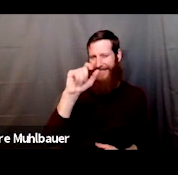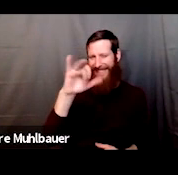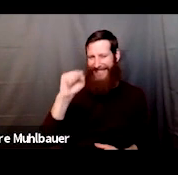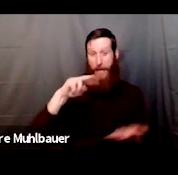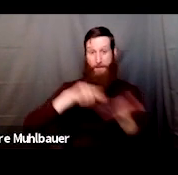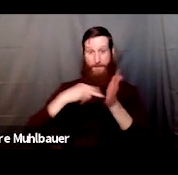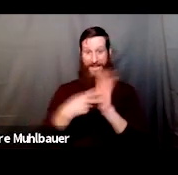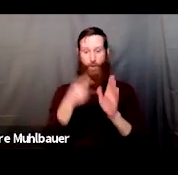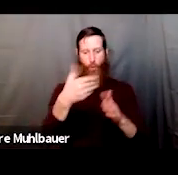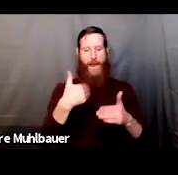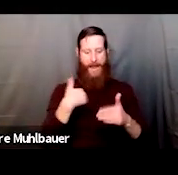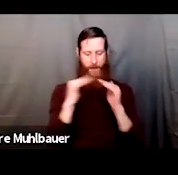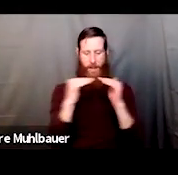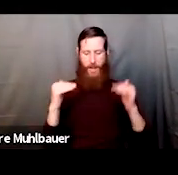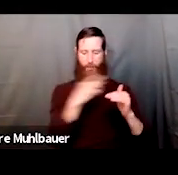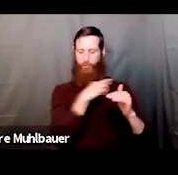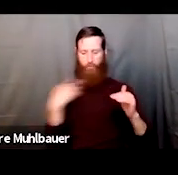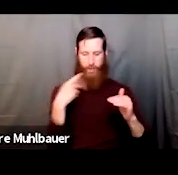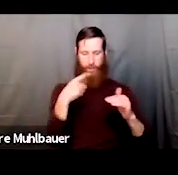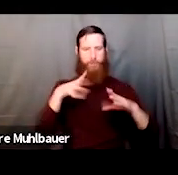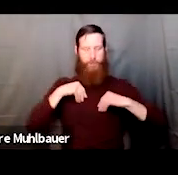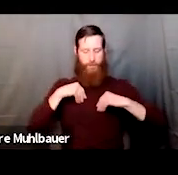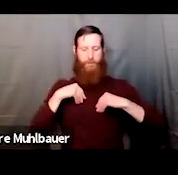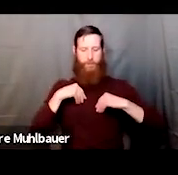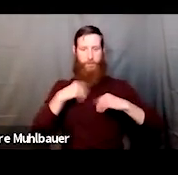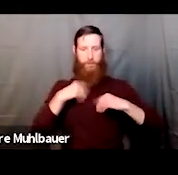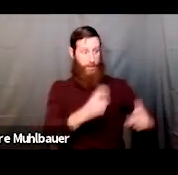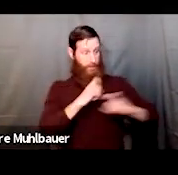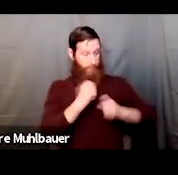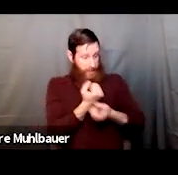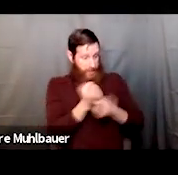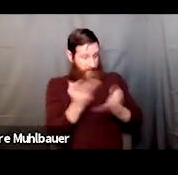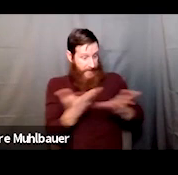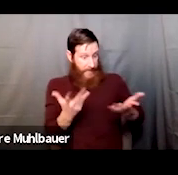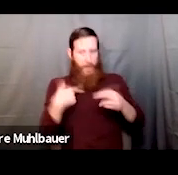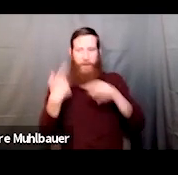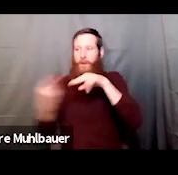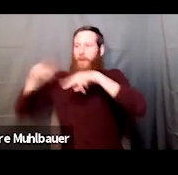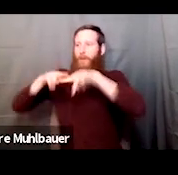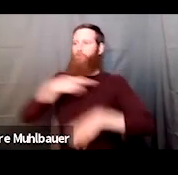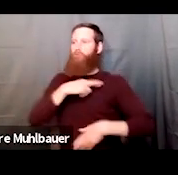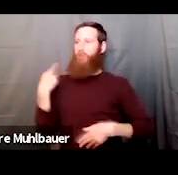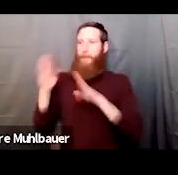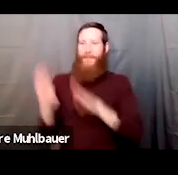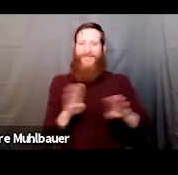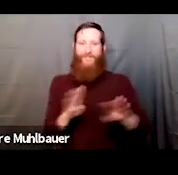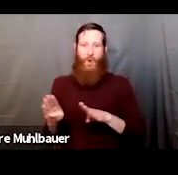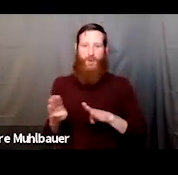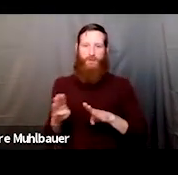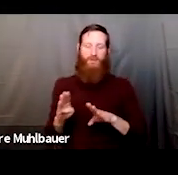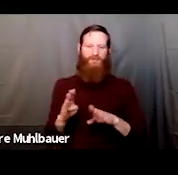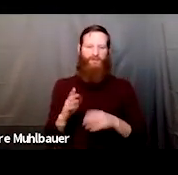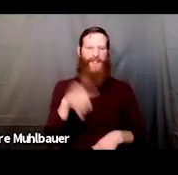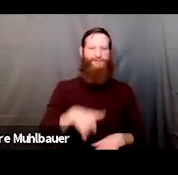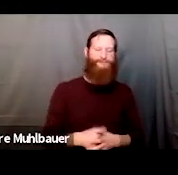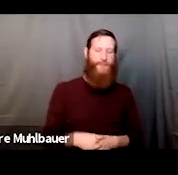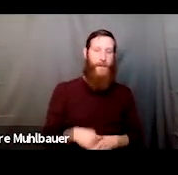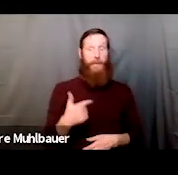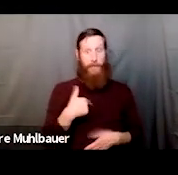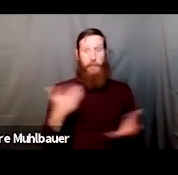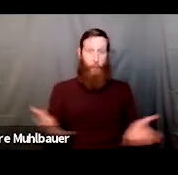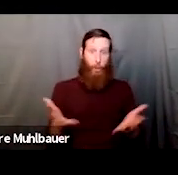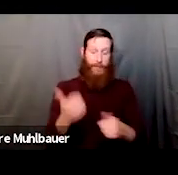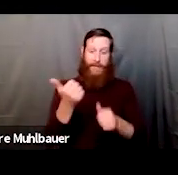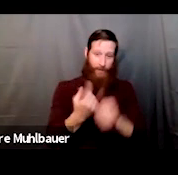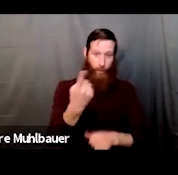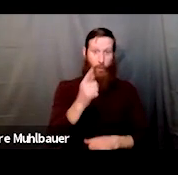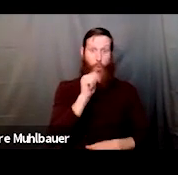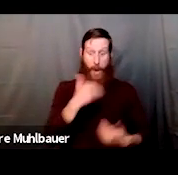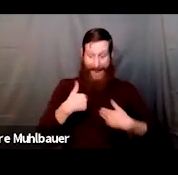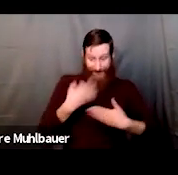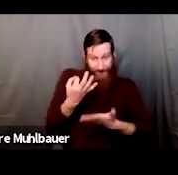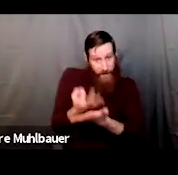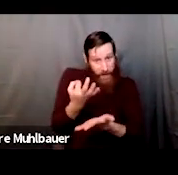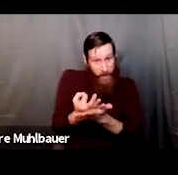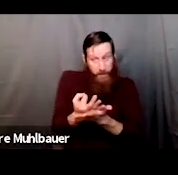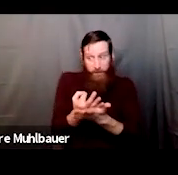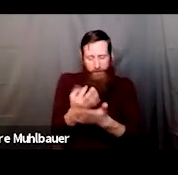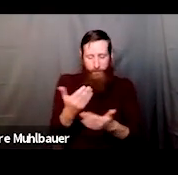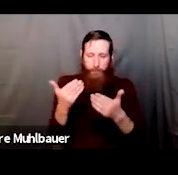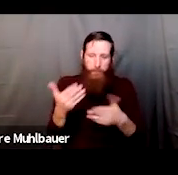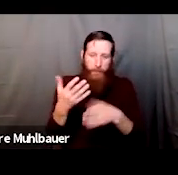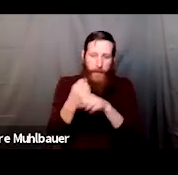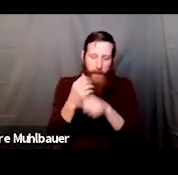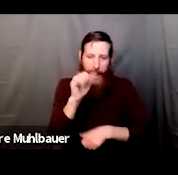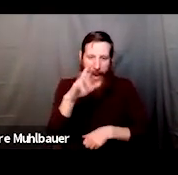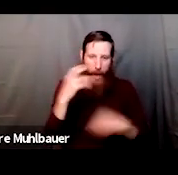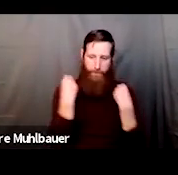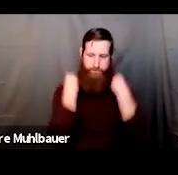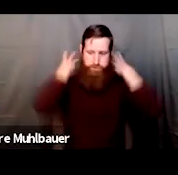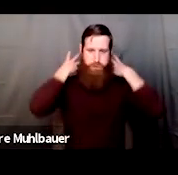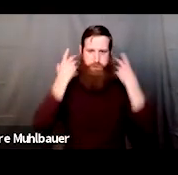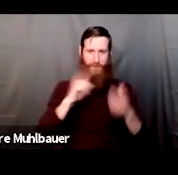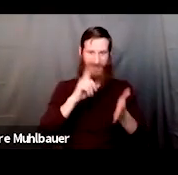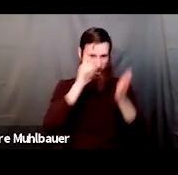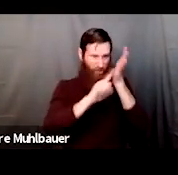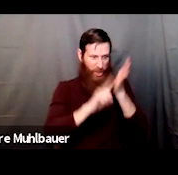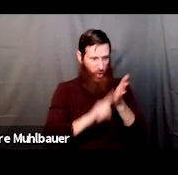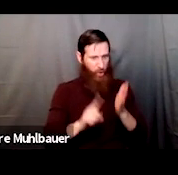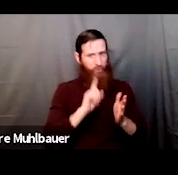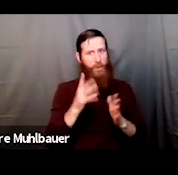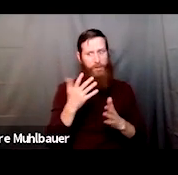I would encourage everybody with the financial resources to get an airbag. The research is good on their impact on the survival rate,